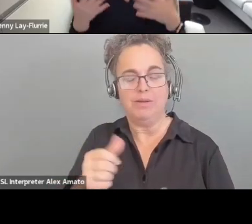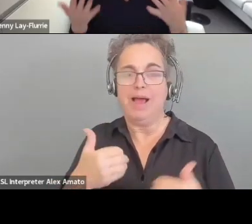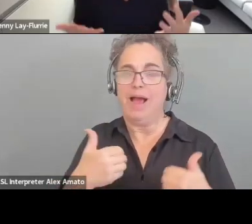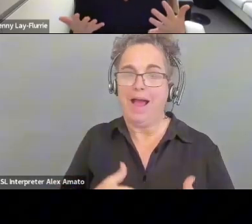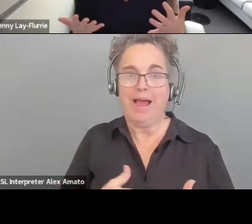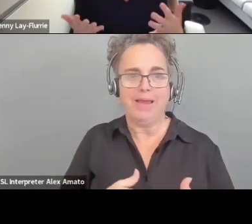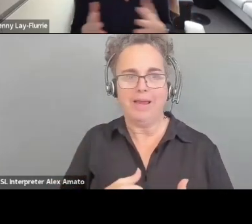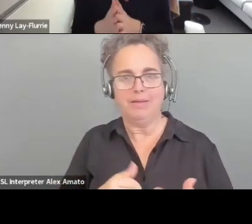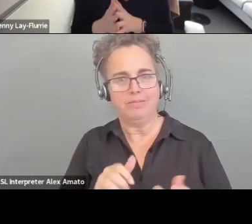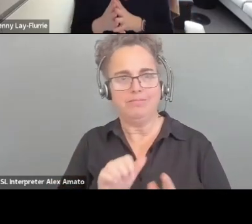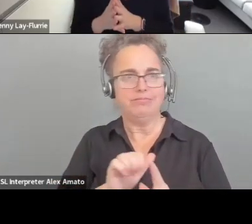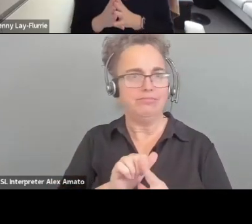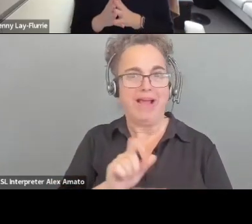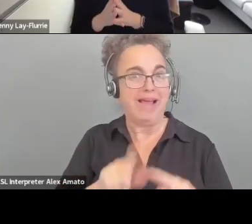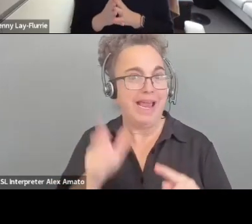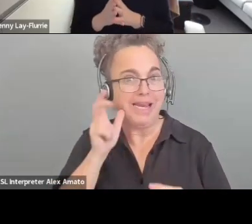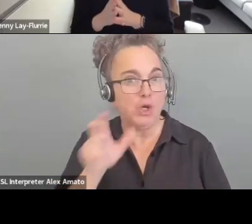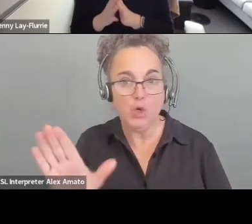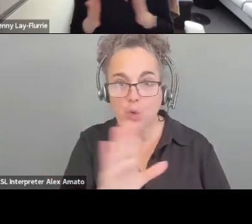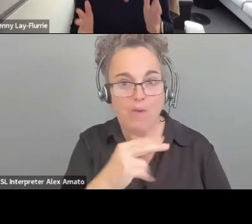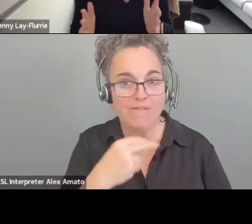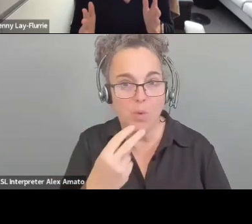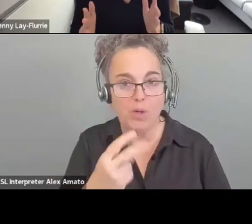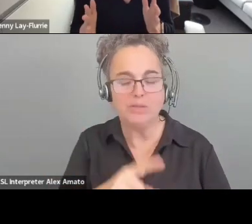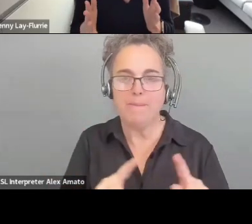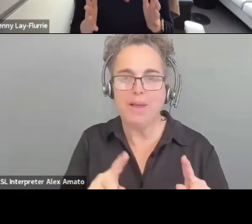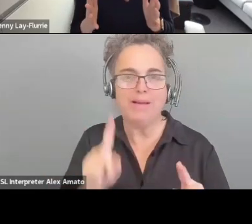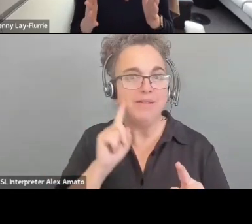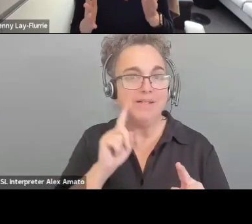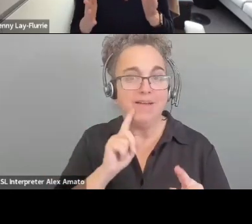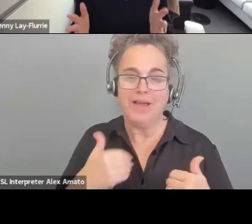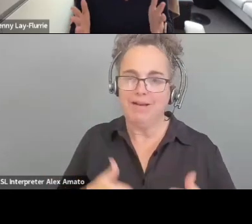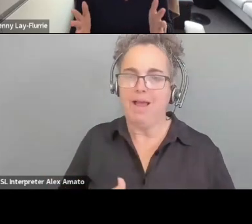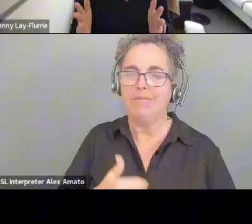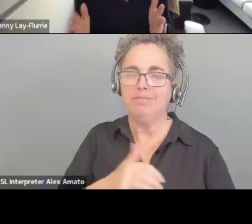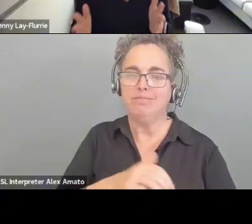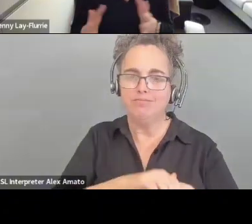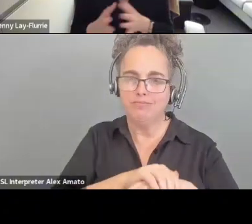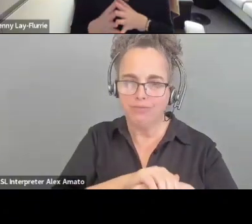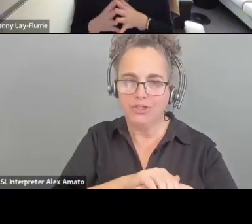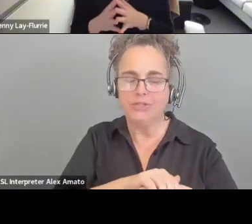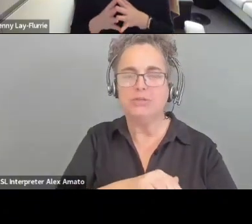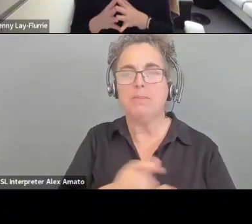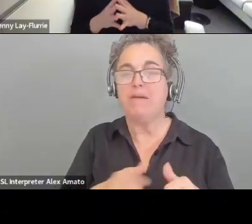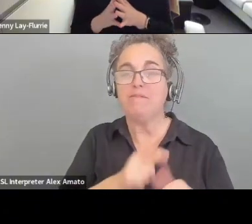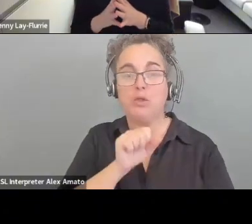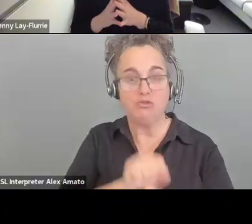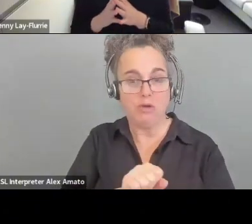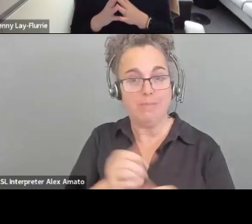I cannot hear your voice. I am British and my first job at Microsoft was in London.